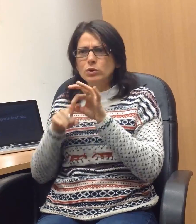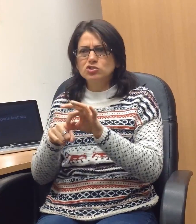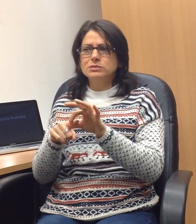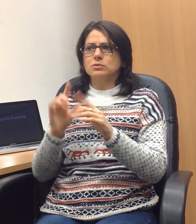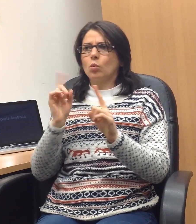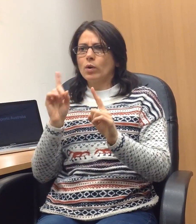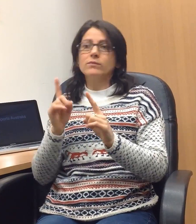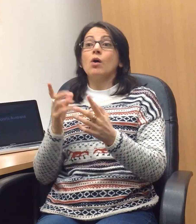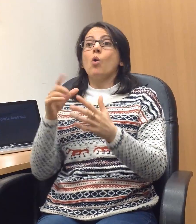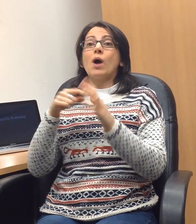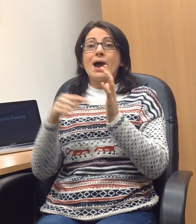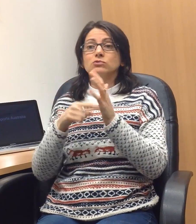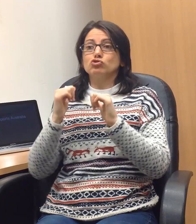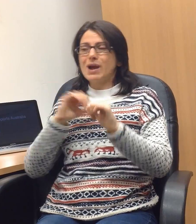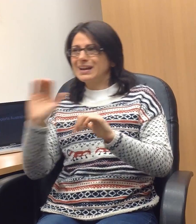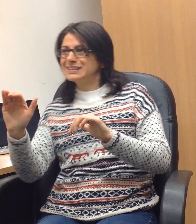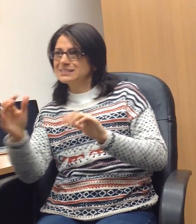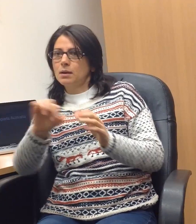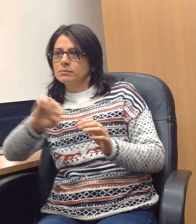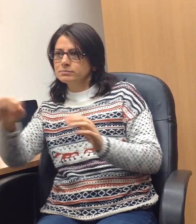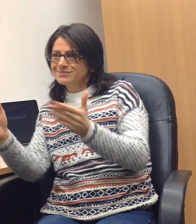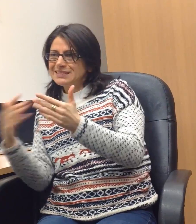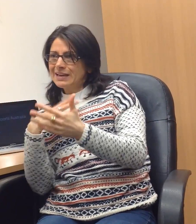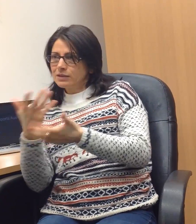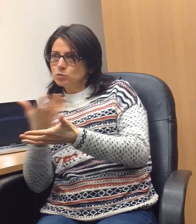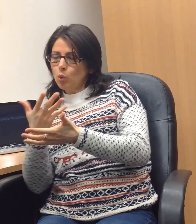and questions or at training we have a one-to-one chat and